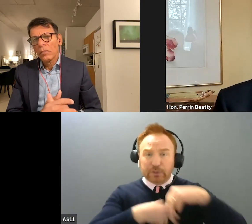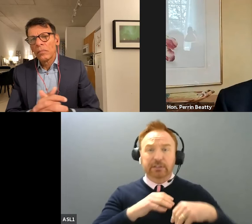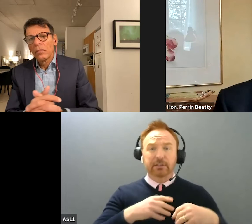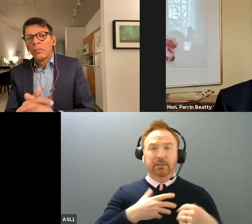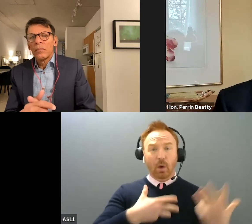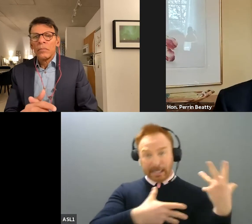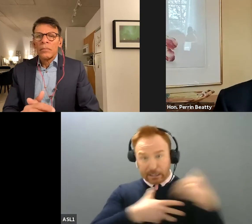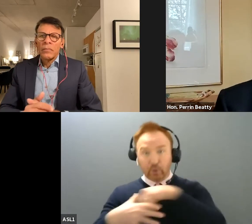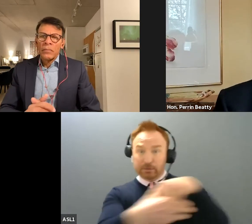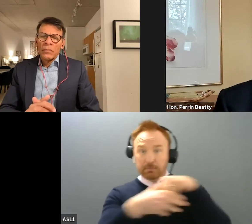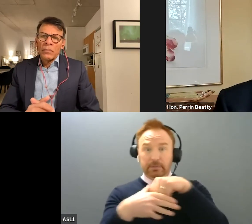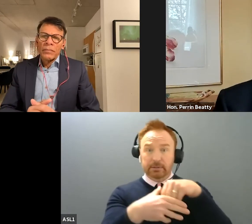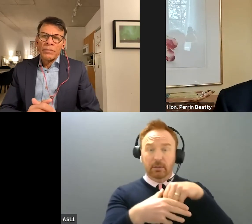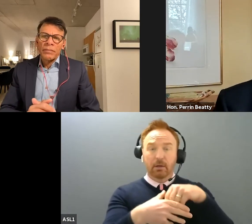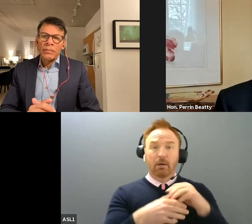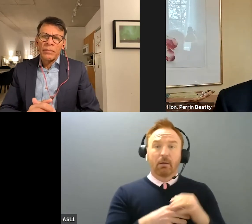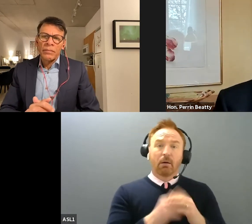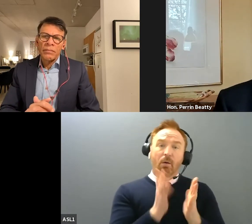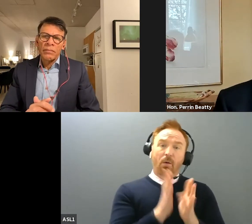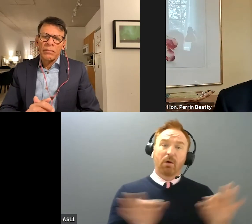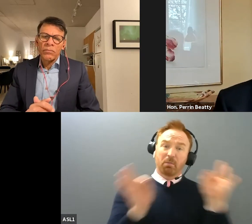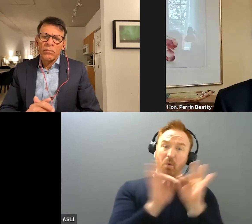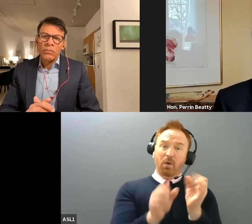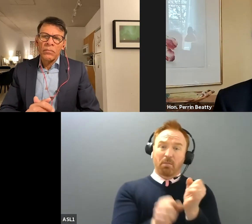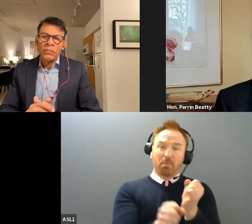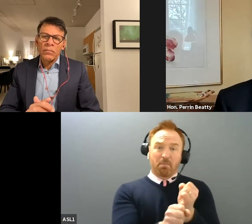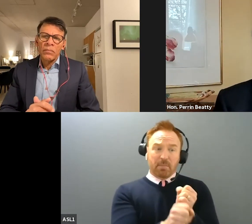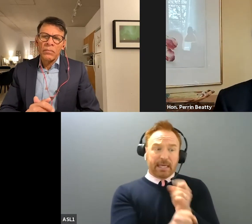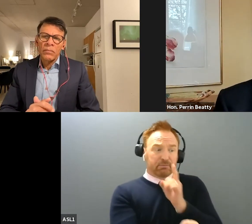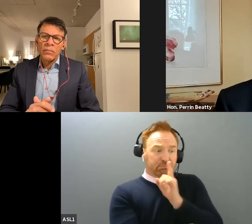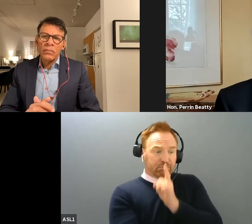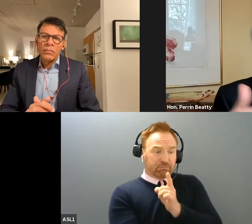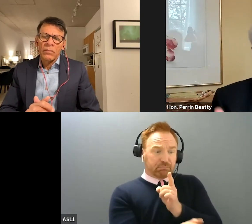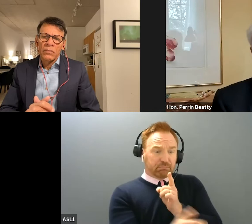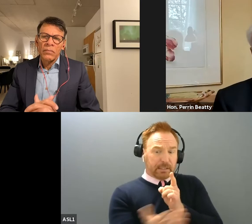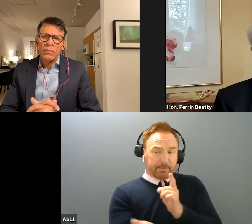the importance of ensuring that that we are workplace, and that our management structure